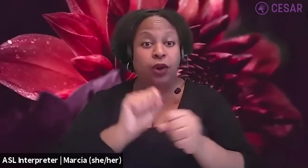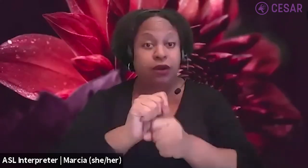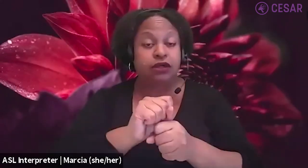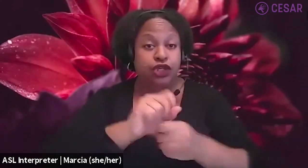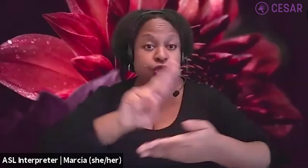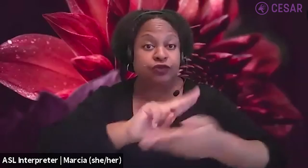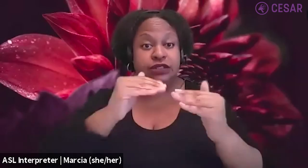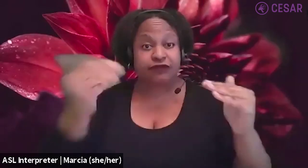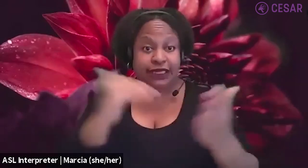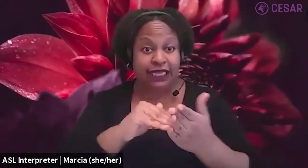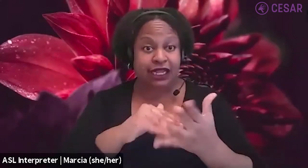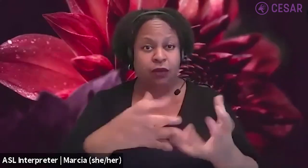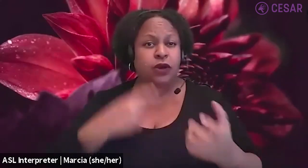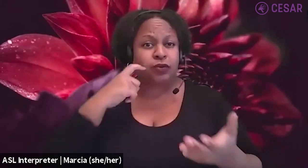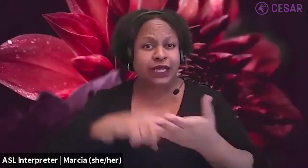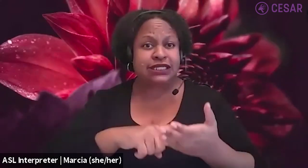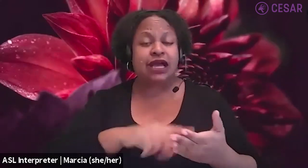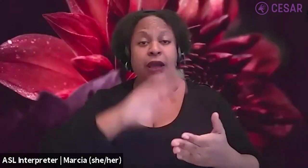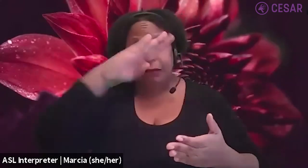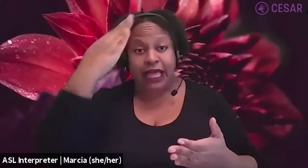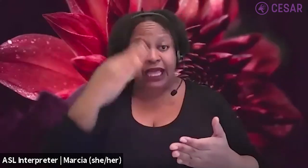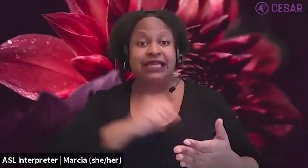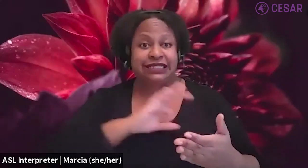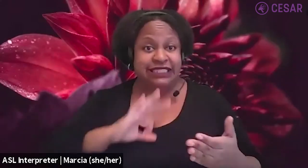to recognize the Black staff students faculty and community members who have experienced Anti-Black